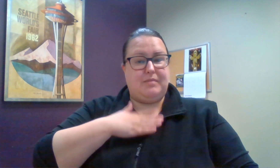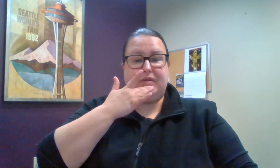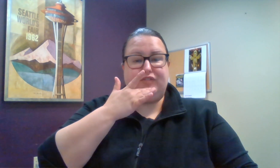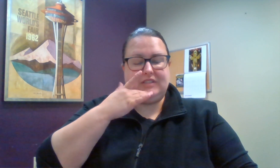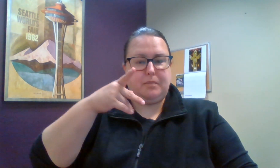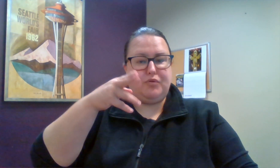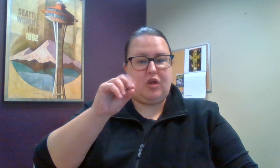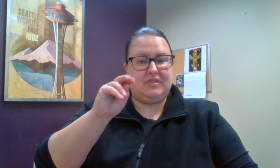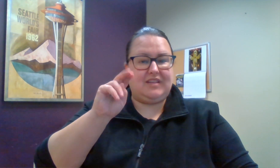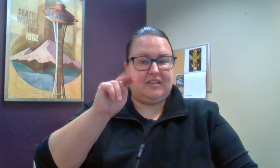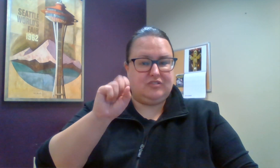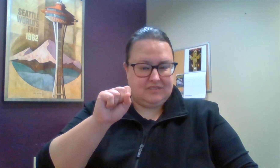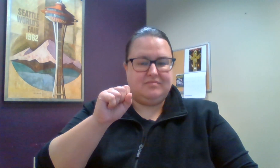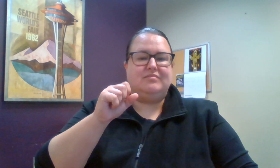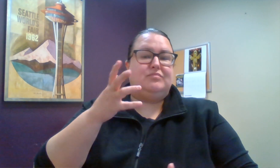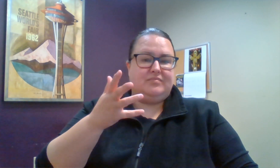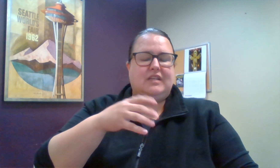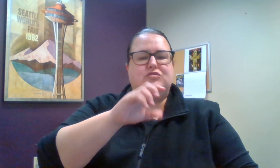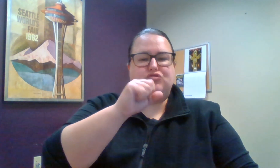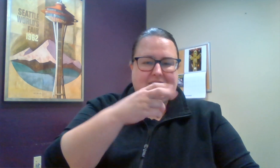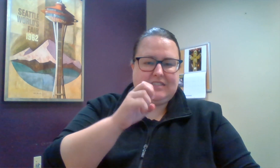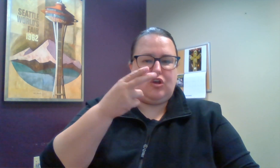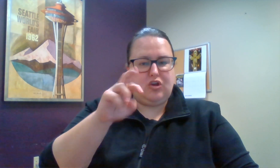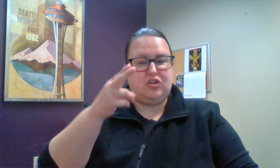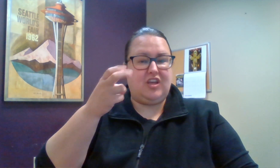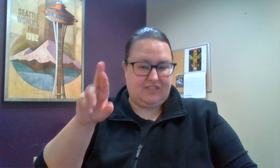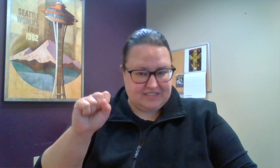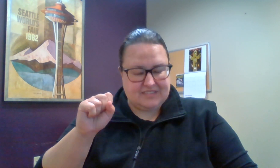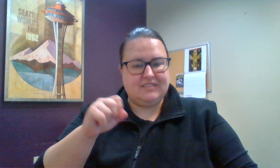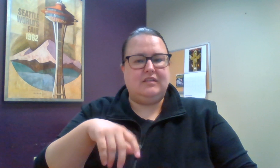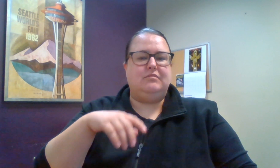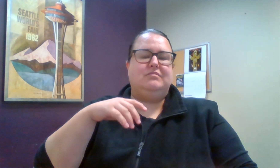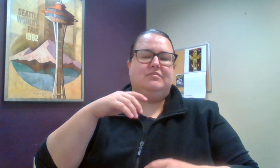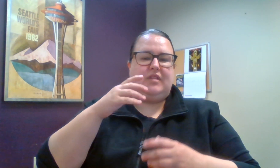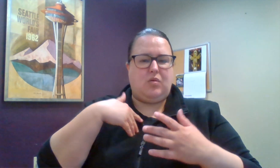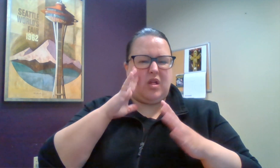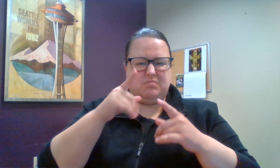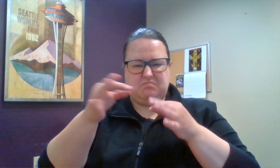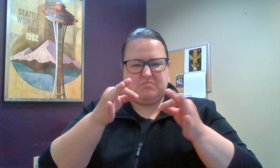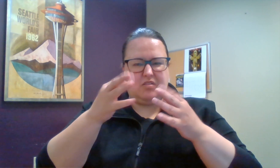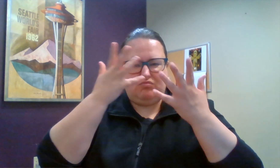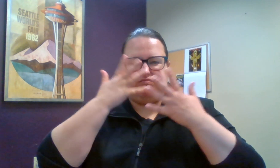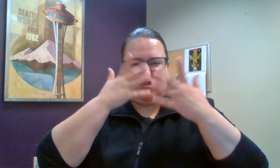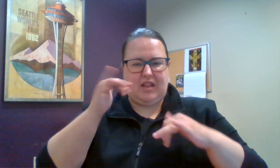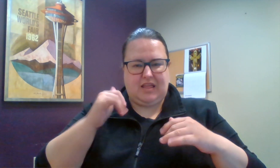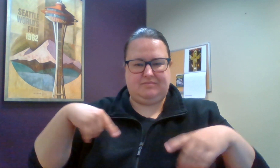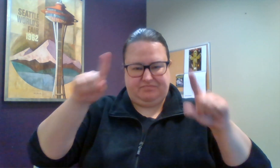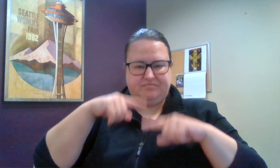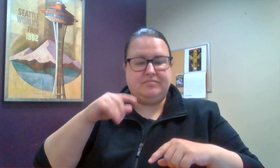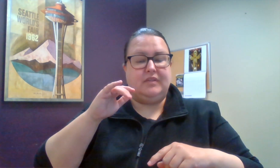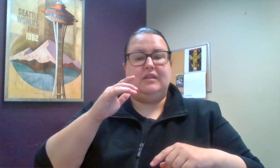My preferred pronouns are she, her and hers. Before we get started, I'm going to explain my appearance and my background here.